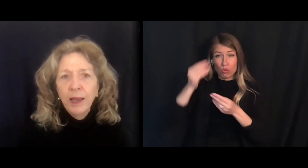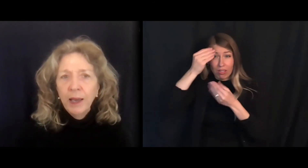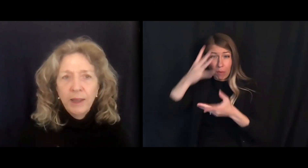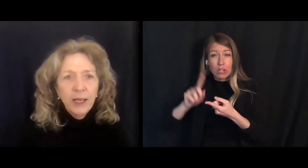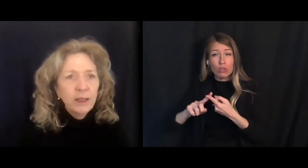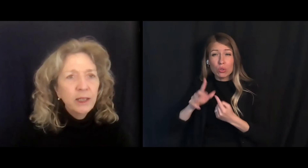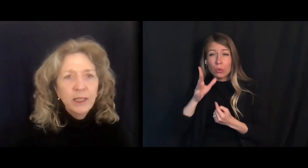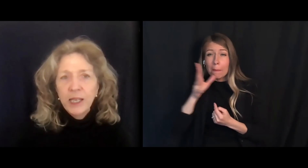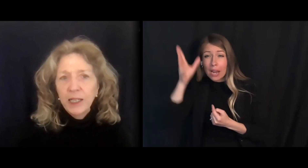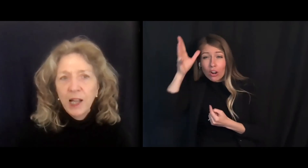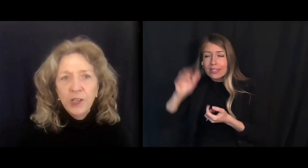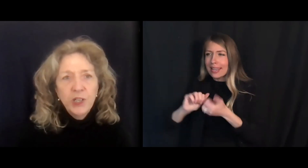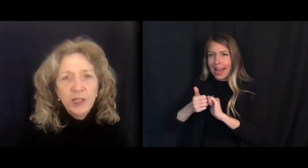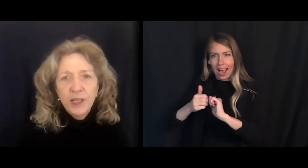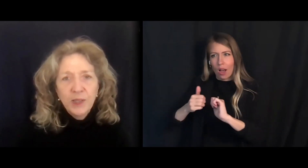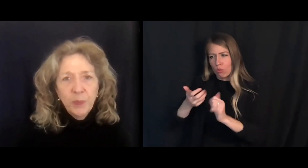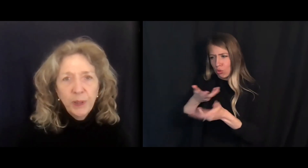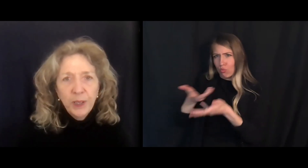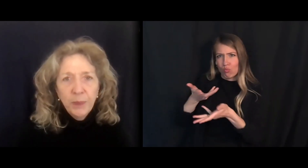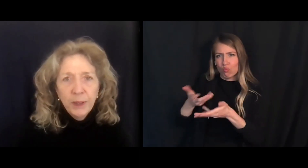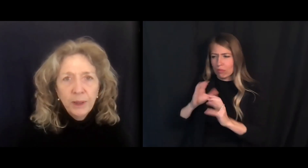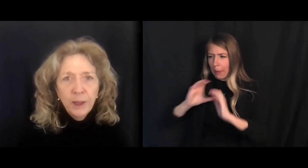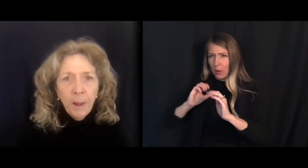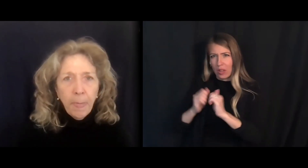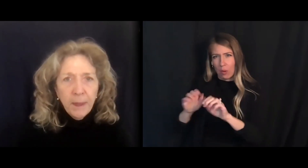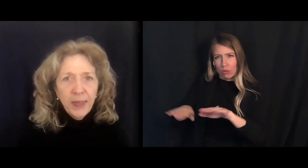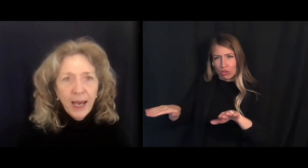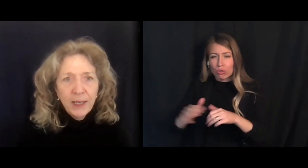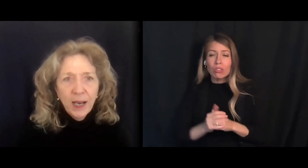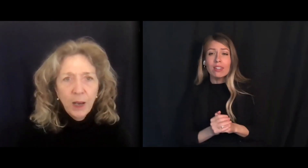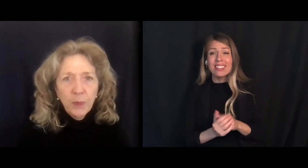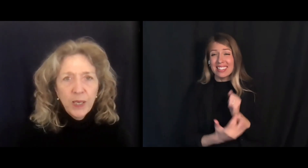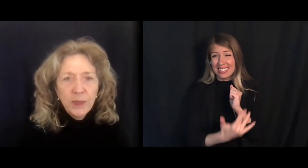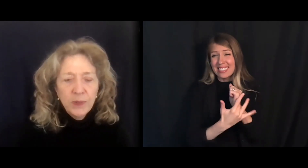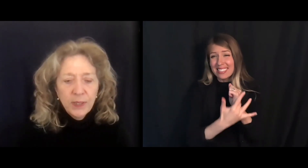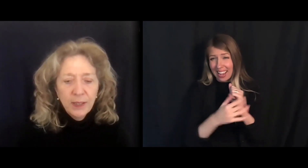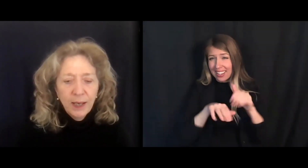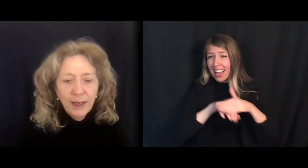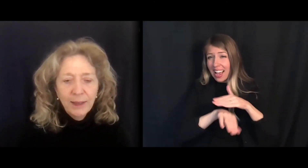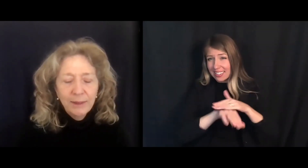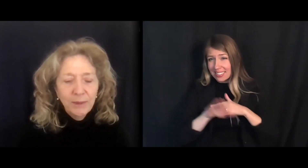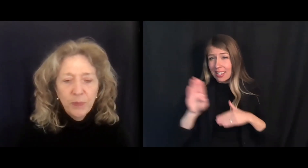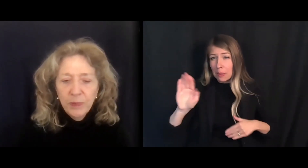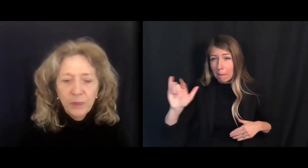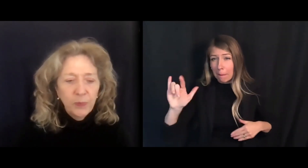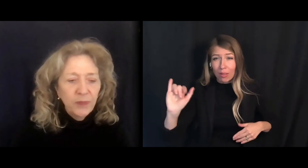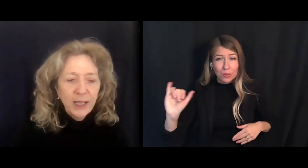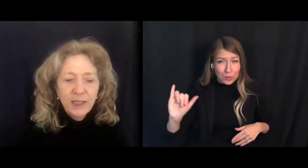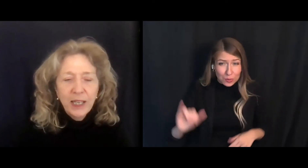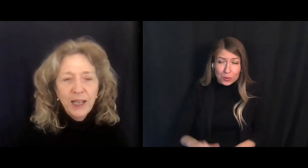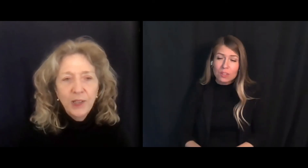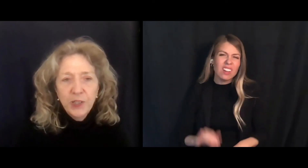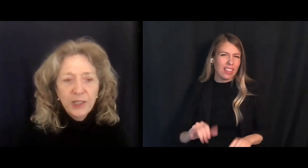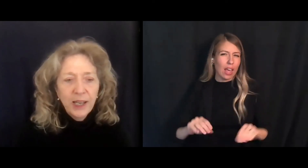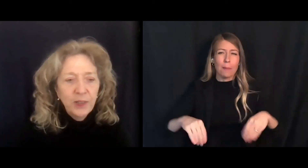and then a technology accessibility bill that provides technology standards